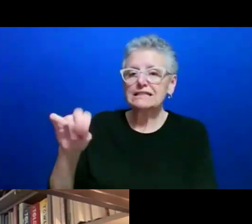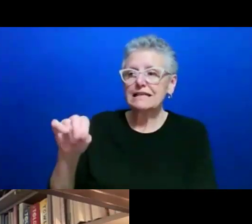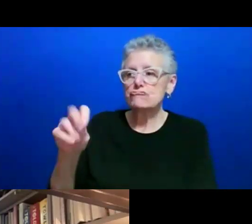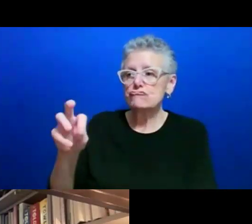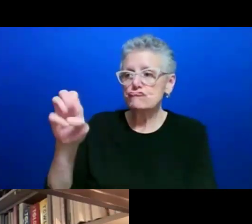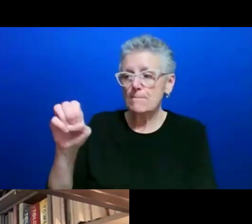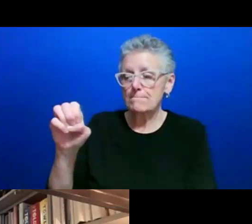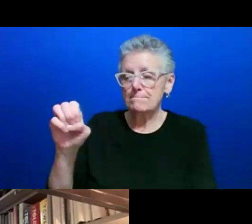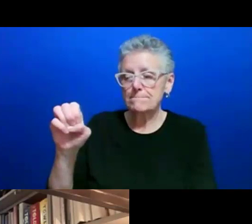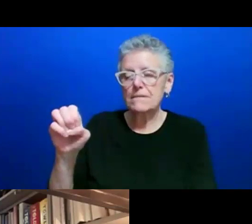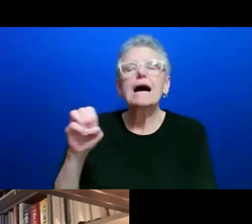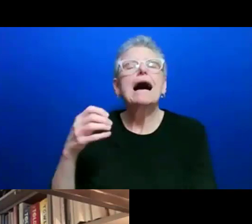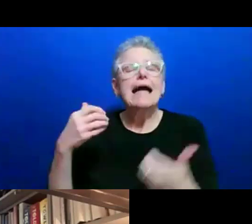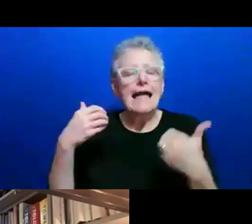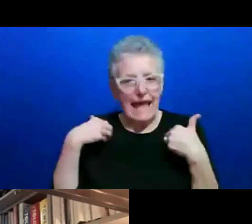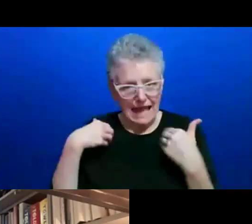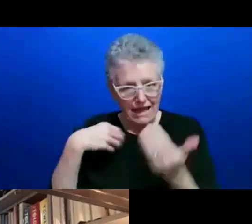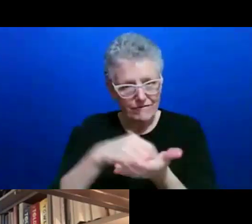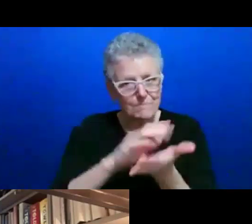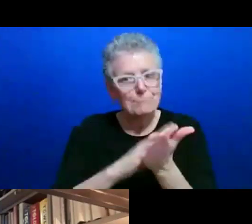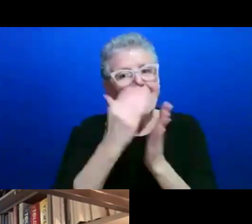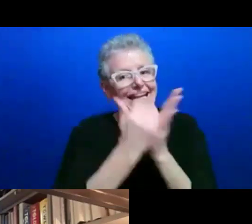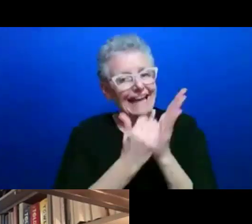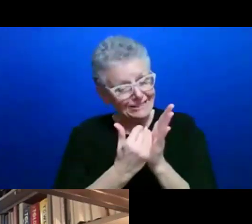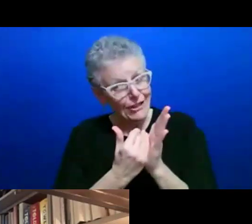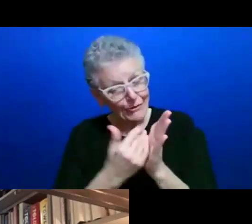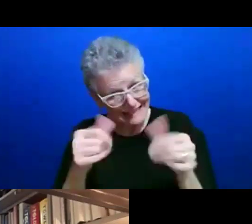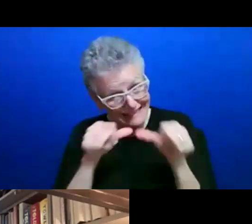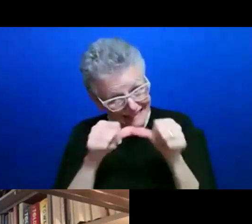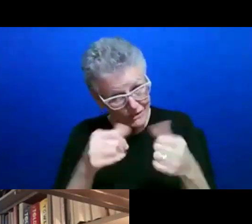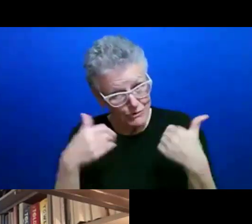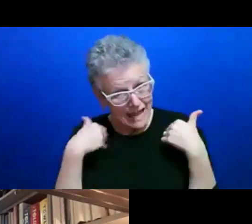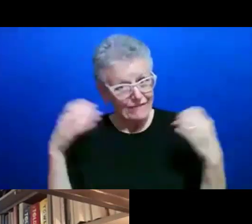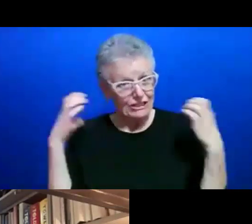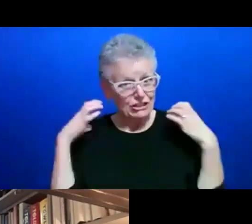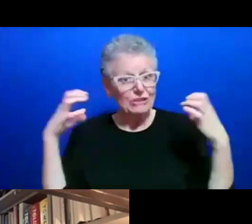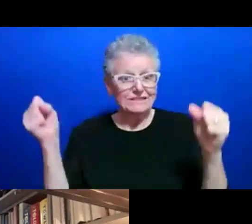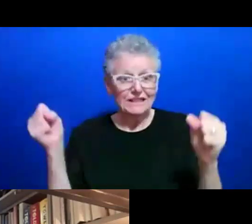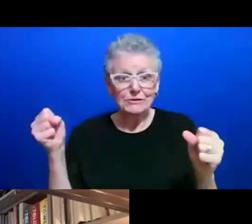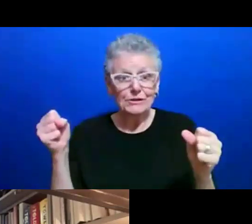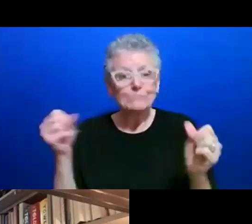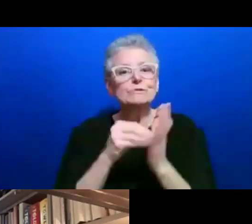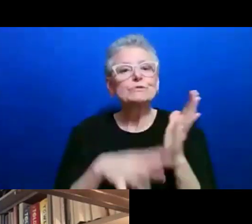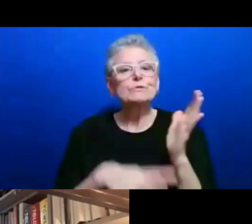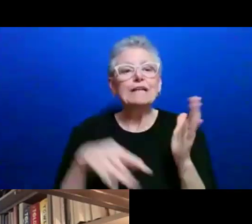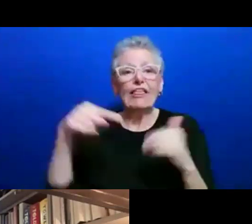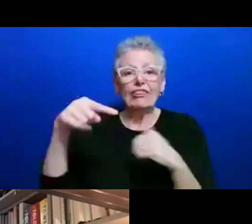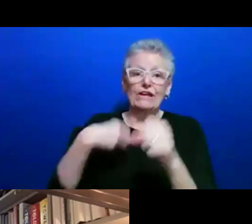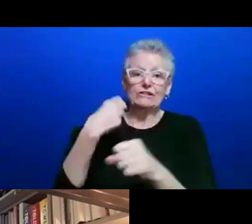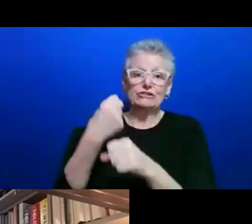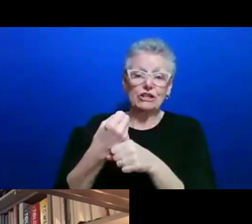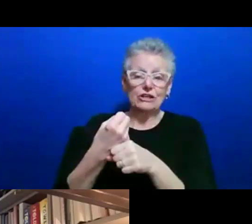and continue to have. So... And this year, I mentioned to the assistive